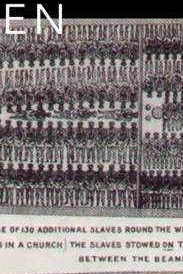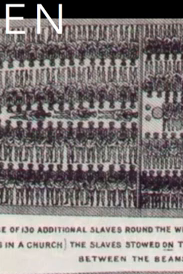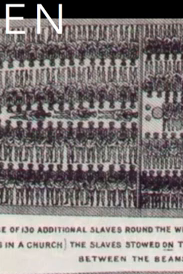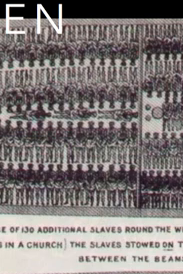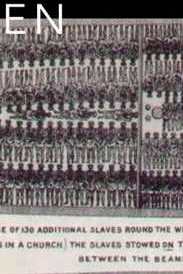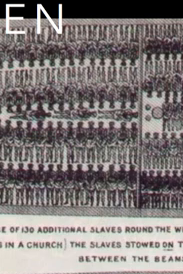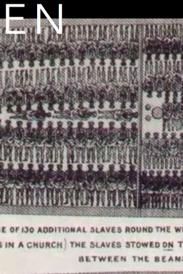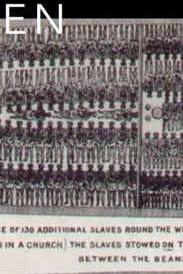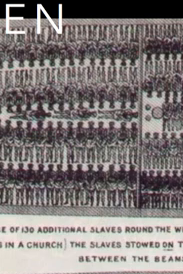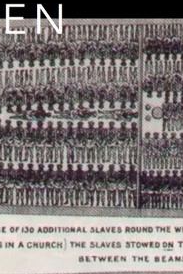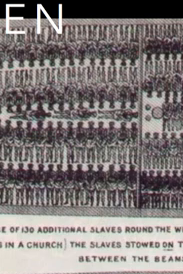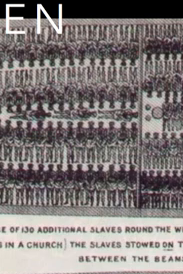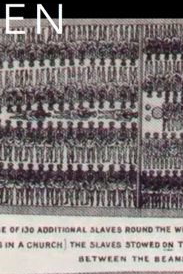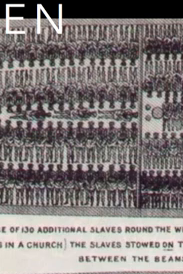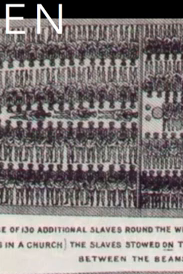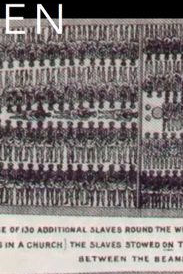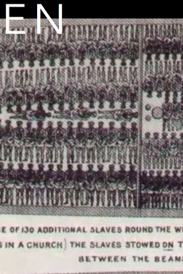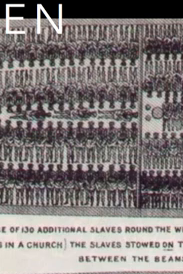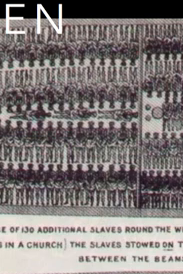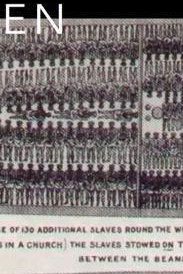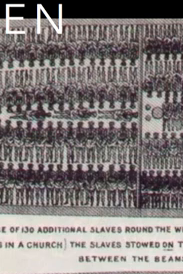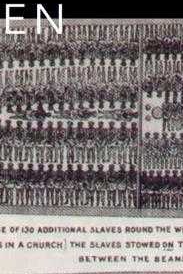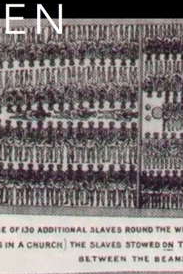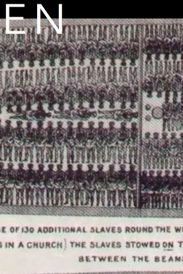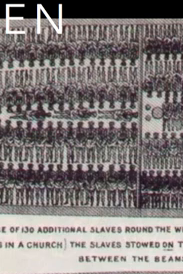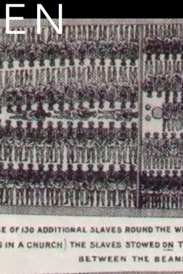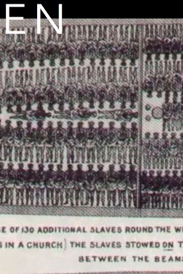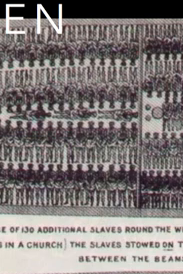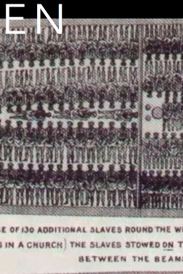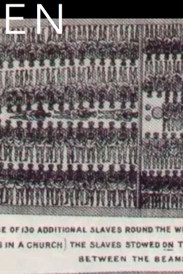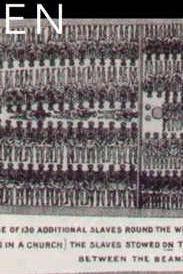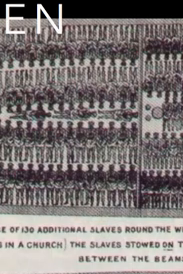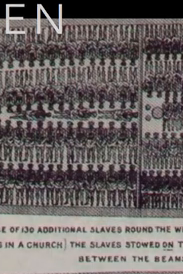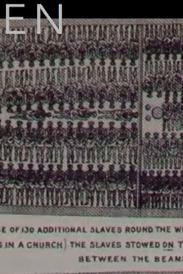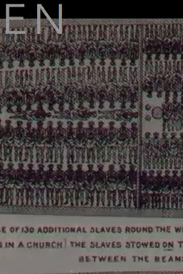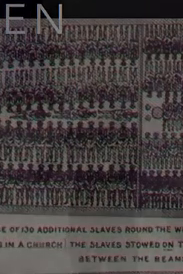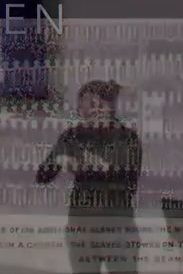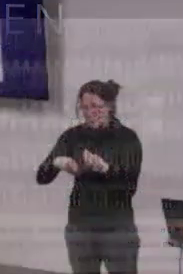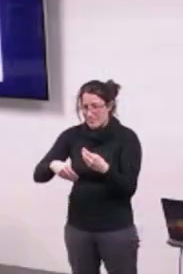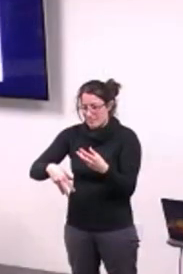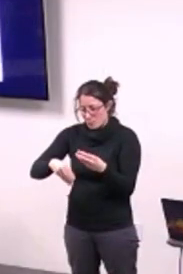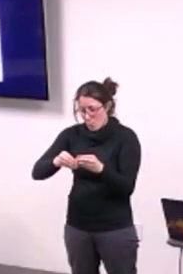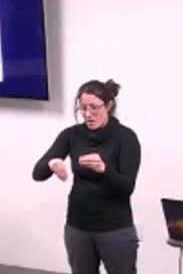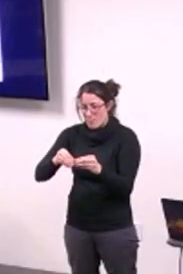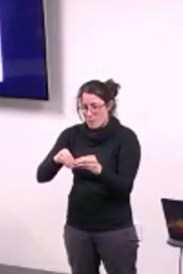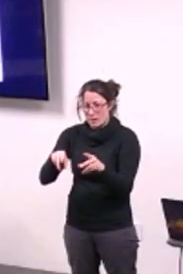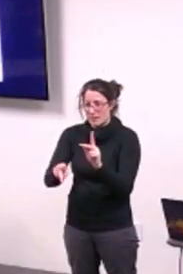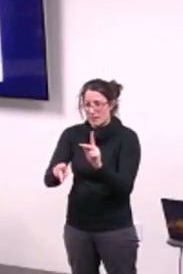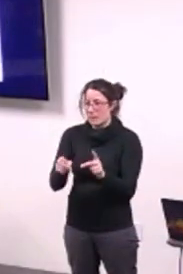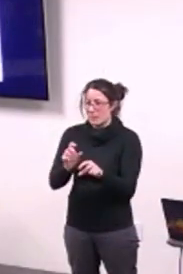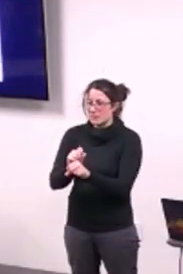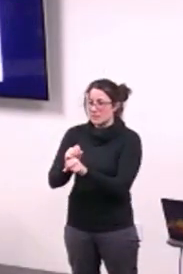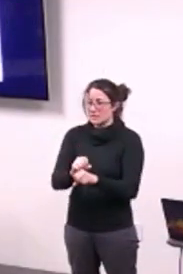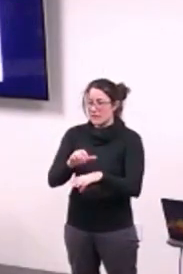In the manner of galleries in a church. The slaves stowed on the shelves and below them.